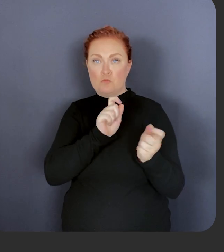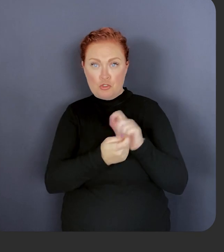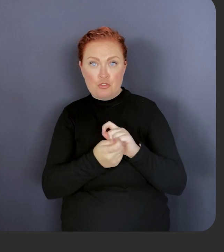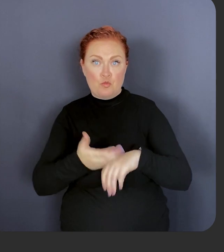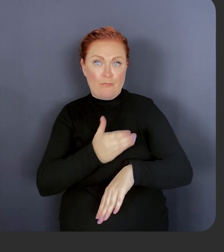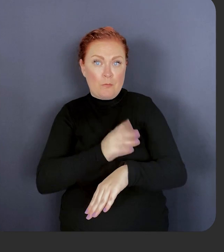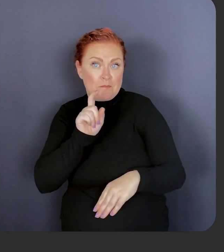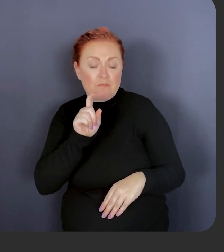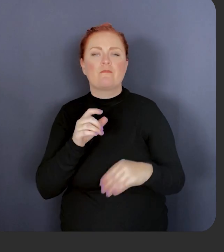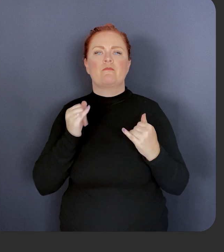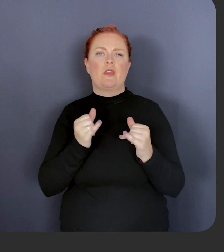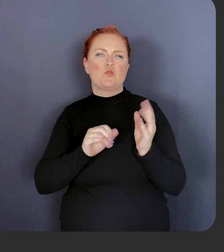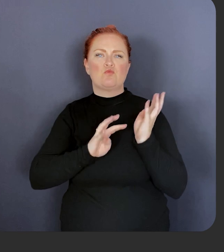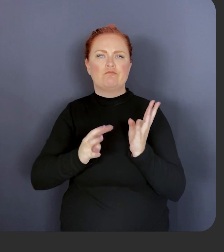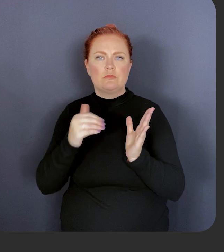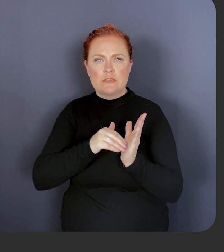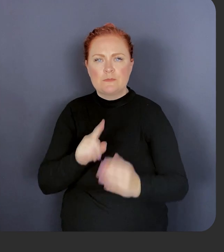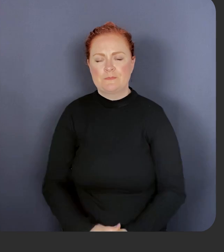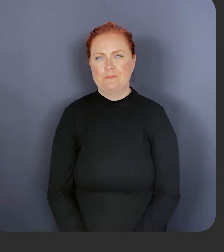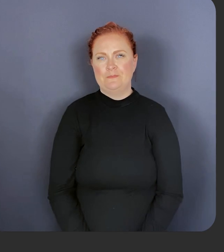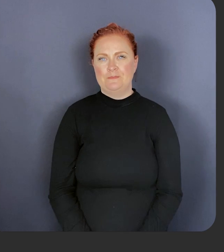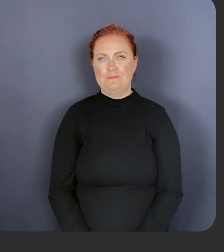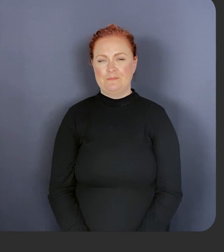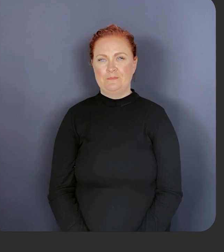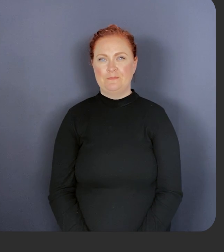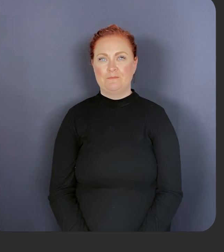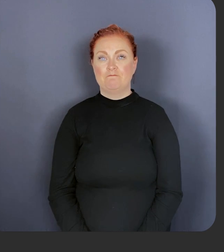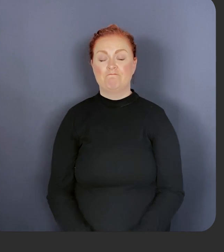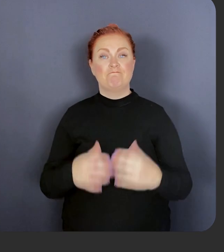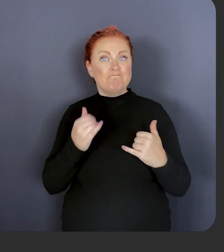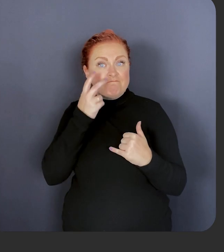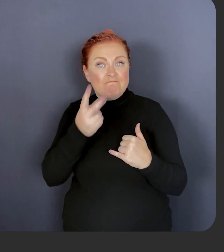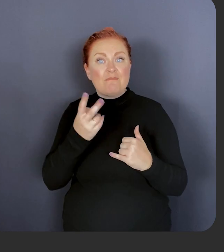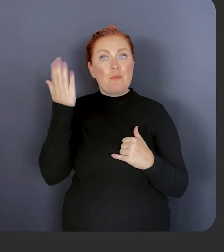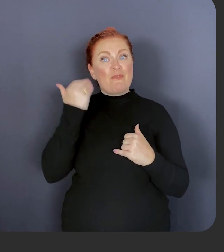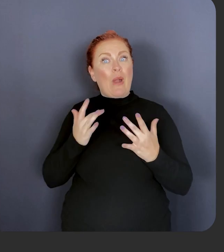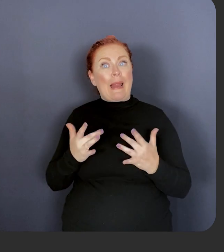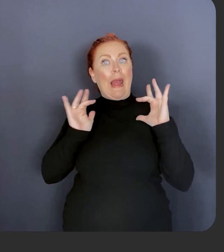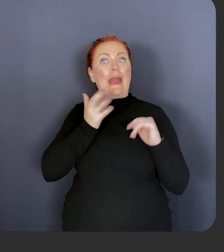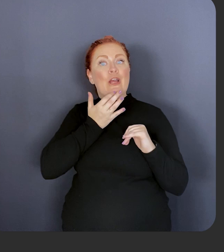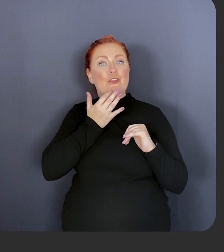And if I reload, we can see that anywhere that that really light color was is